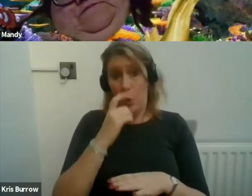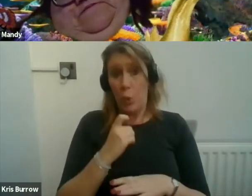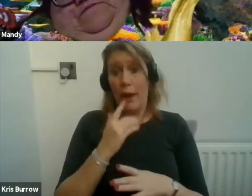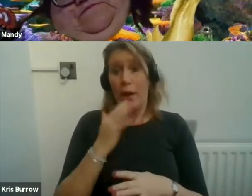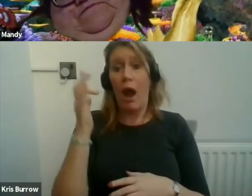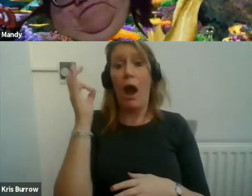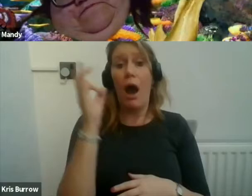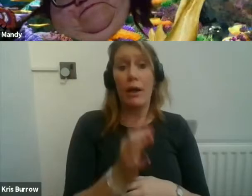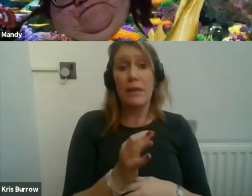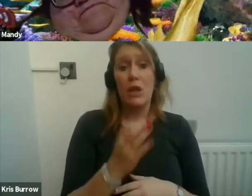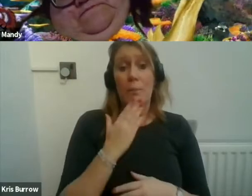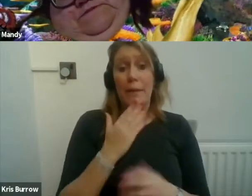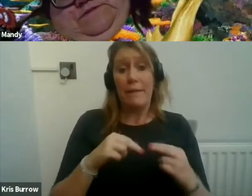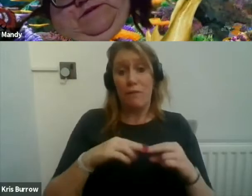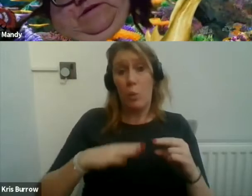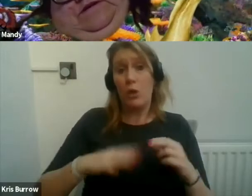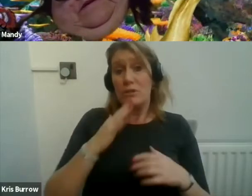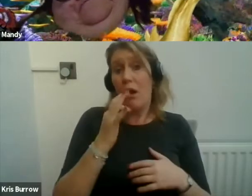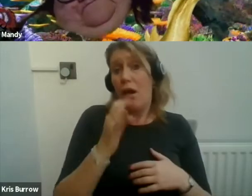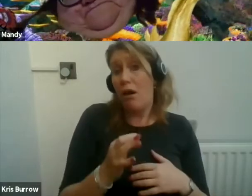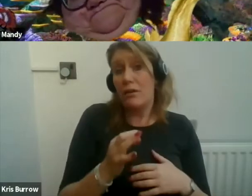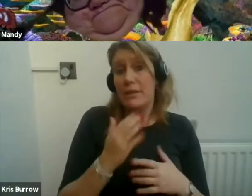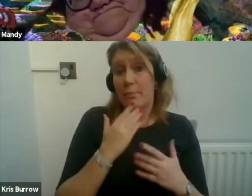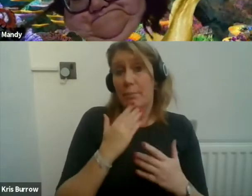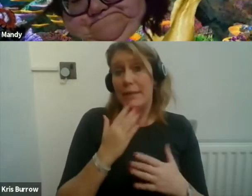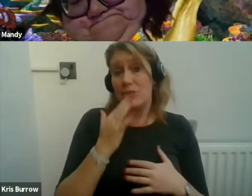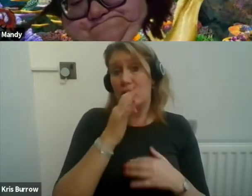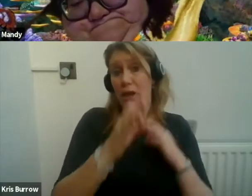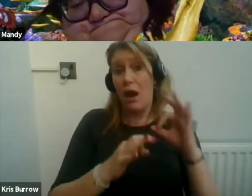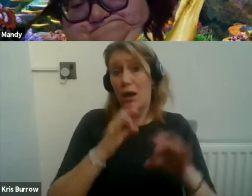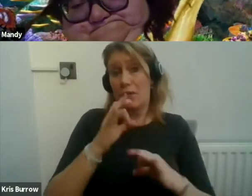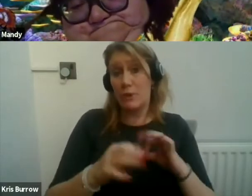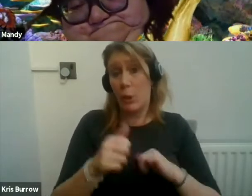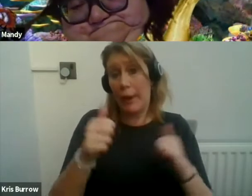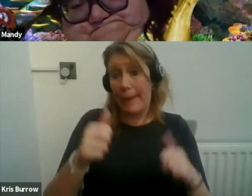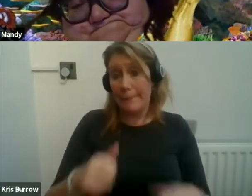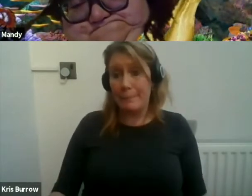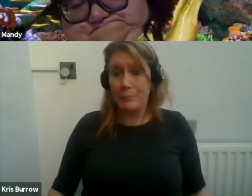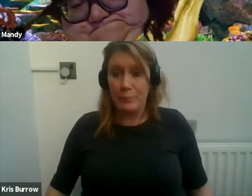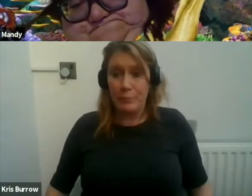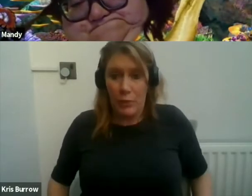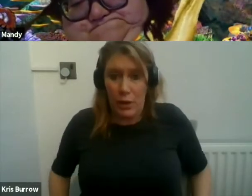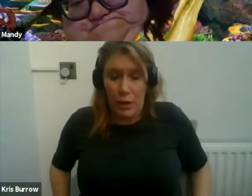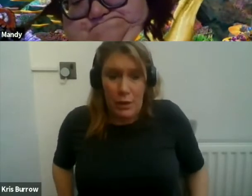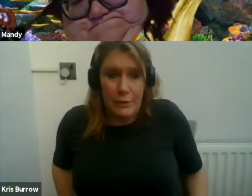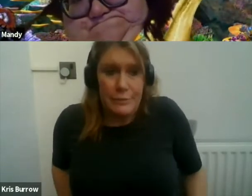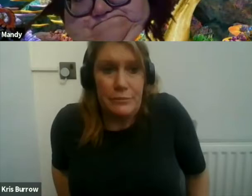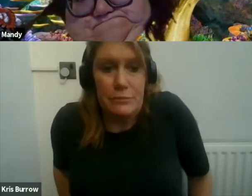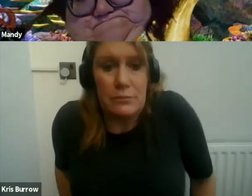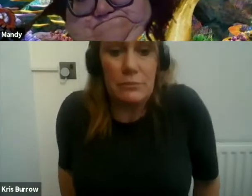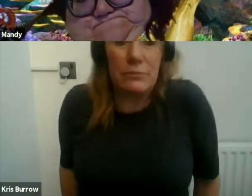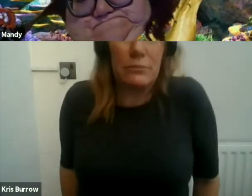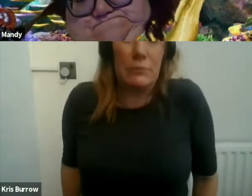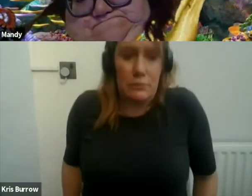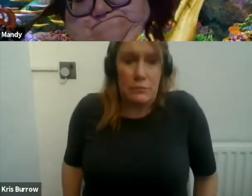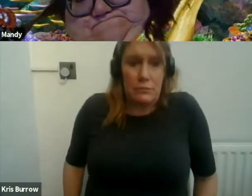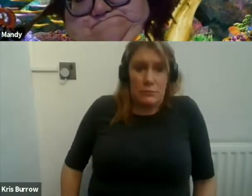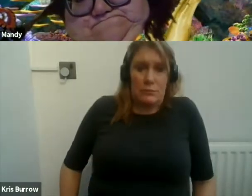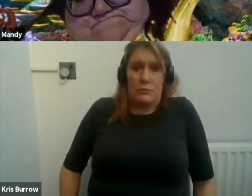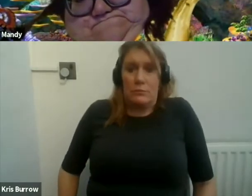please just do ask any questions while we have a little bit of time. There's a chat at the bottom if